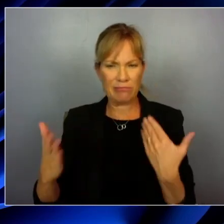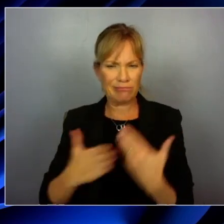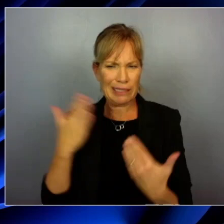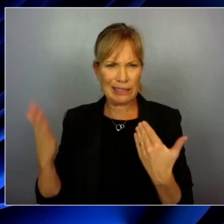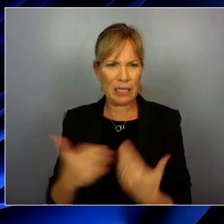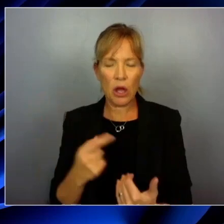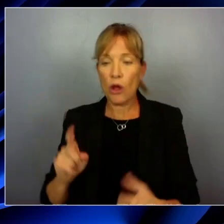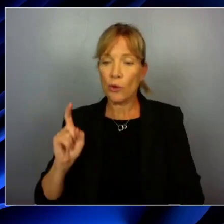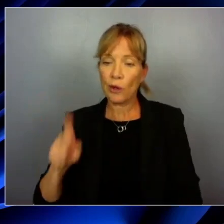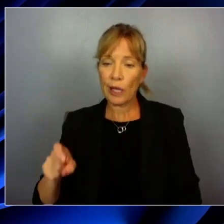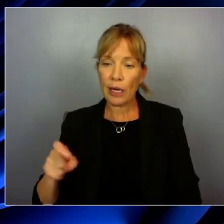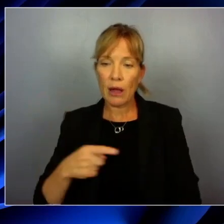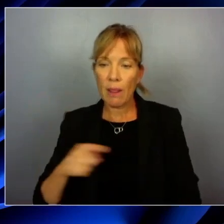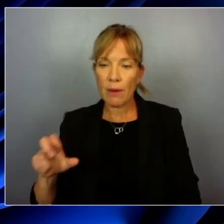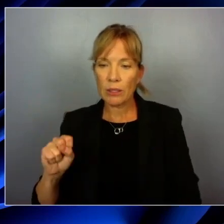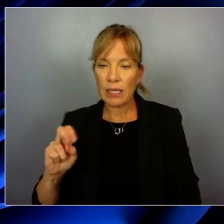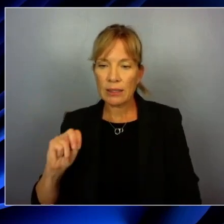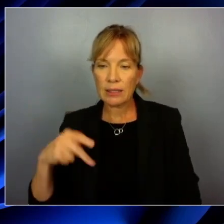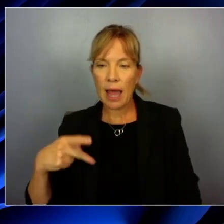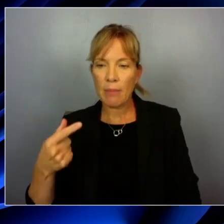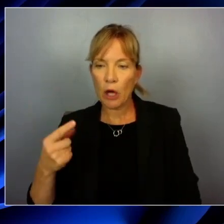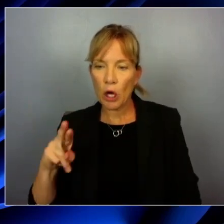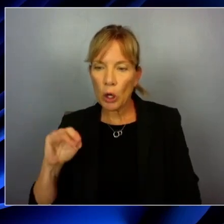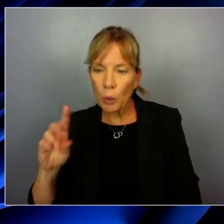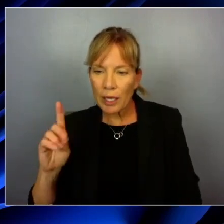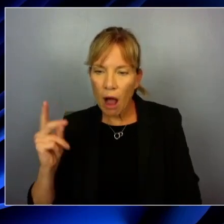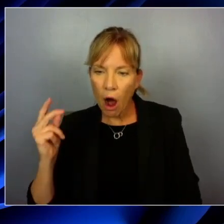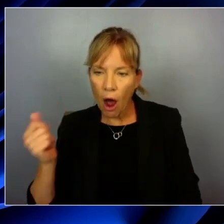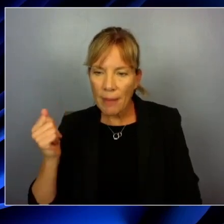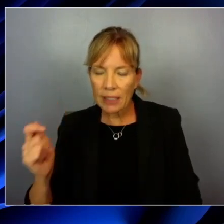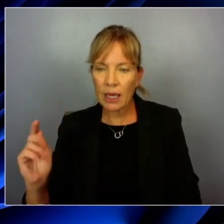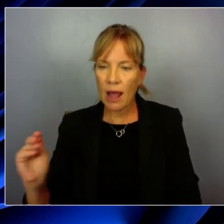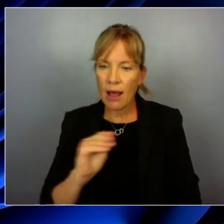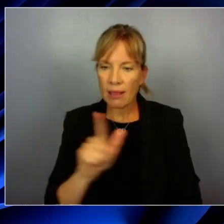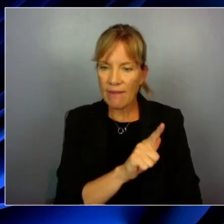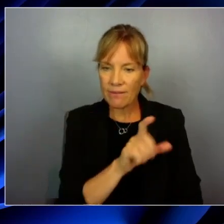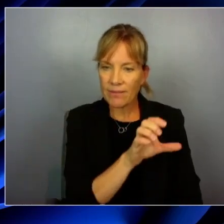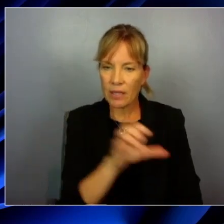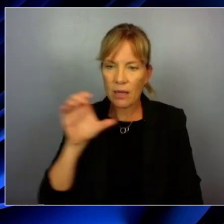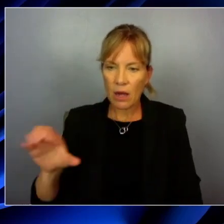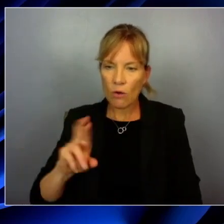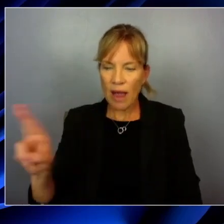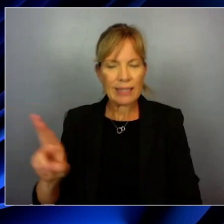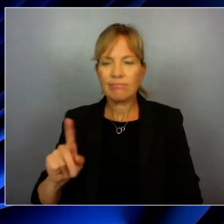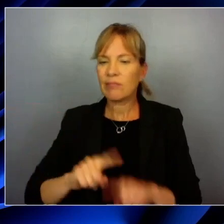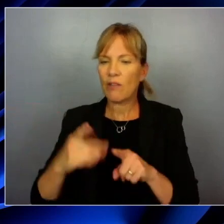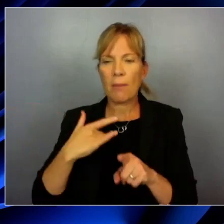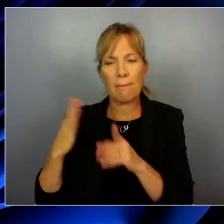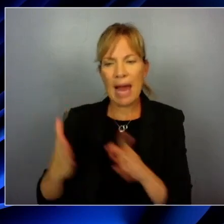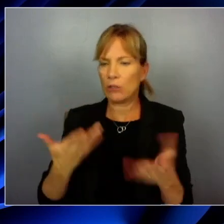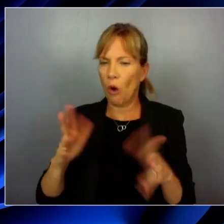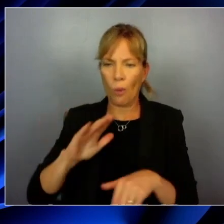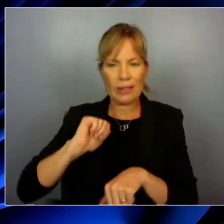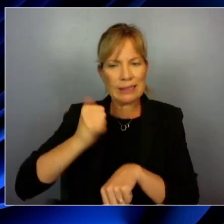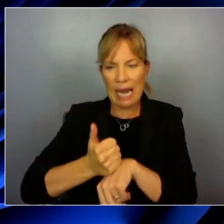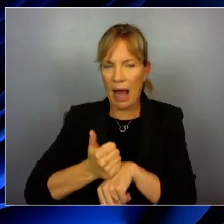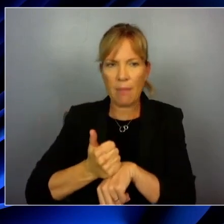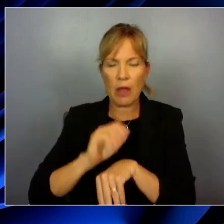these snap grids and it automatically puts something on the left or right or there's several different patterns that are already there by default.